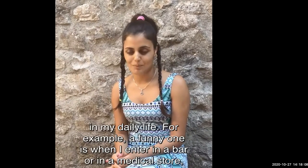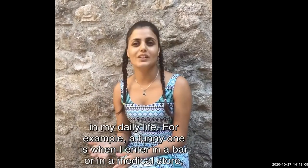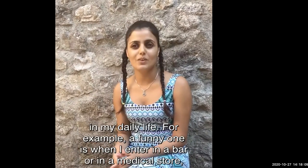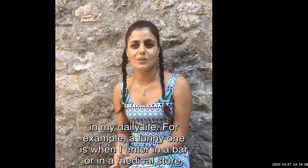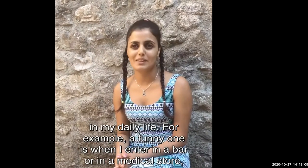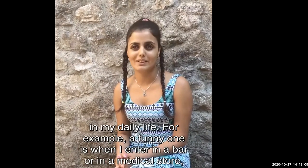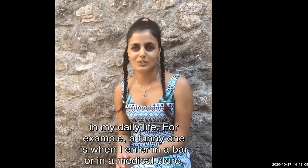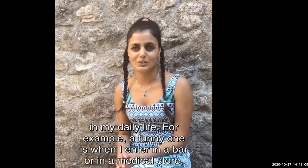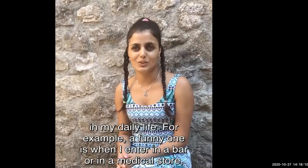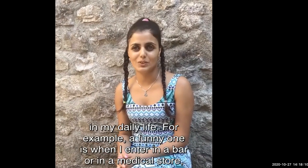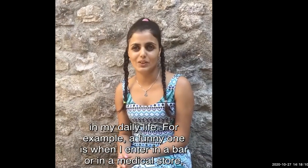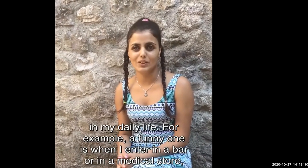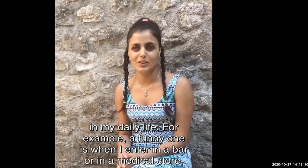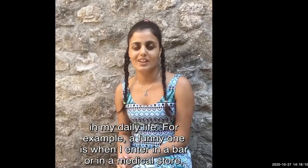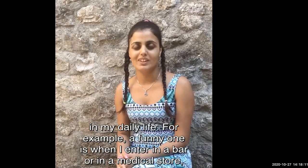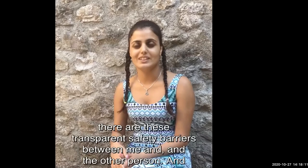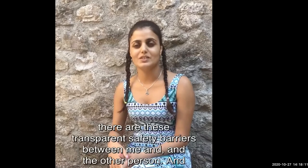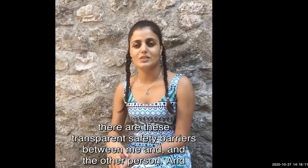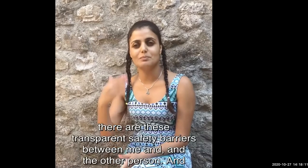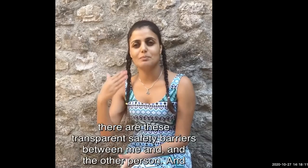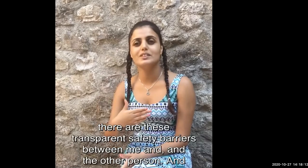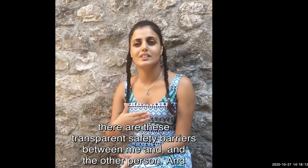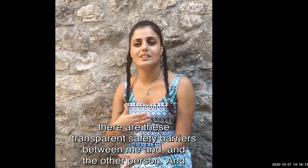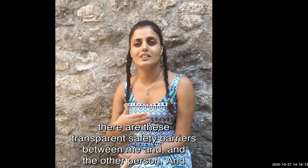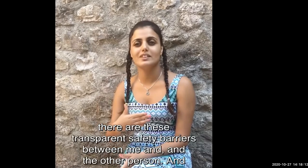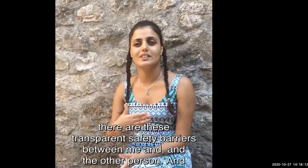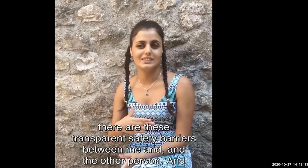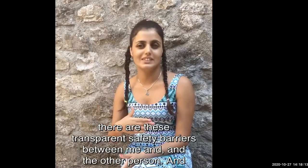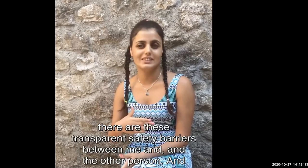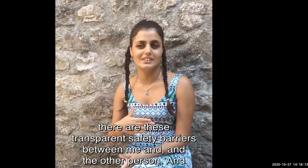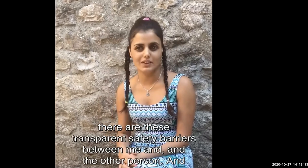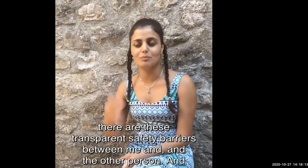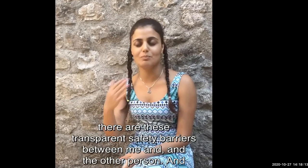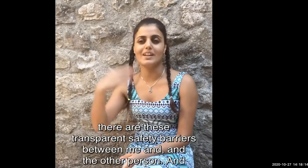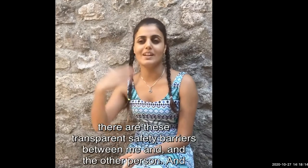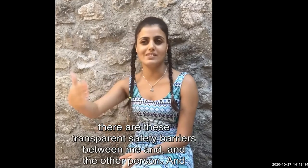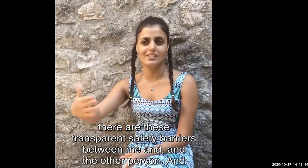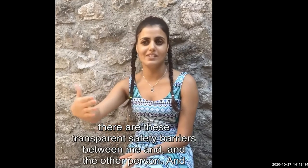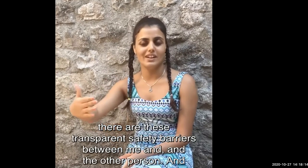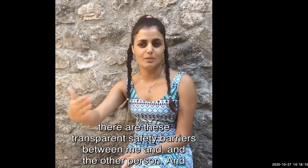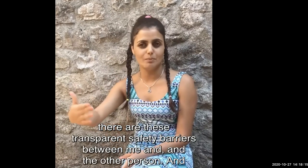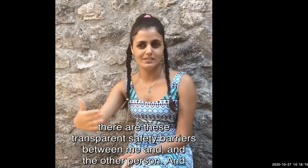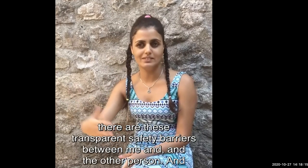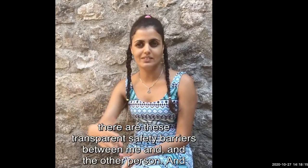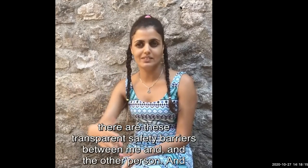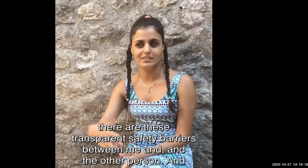medical store there are these transparent safety barriers between me and and the other person um